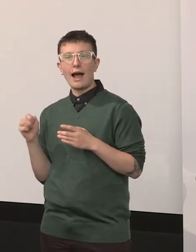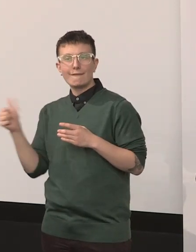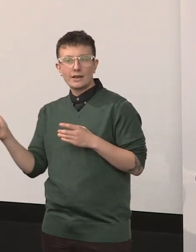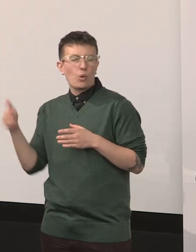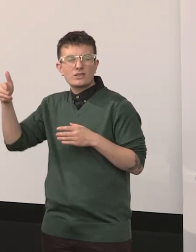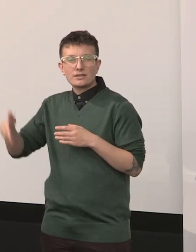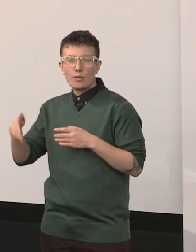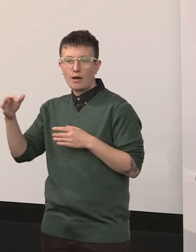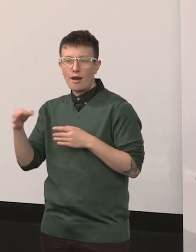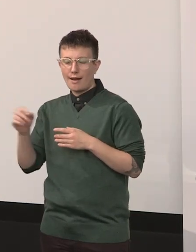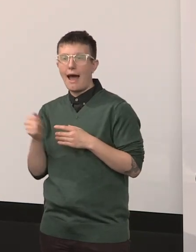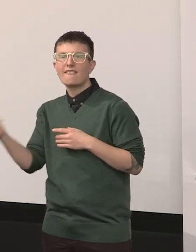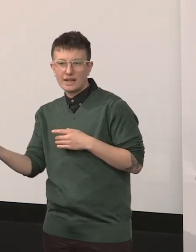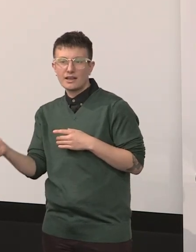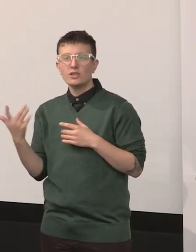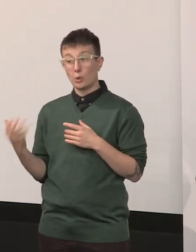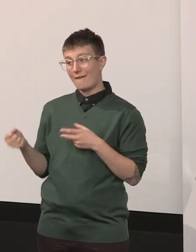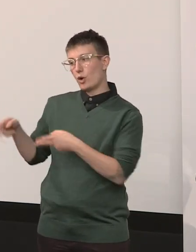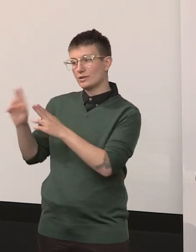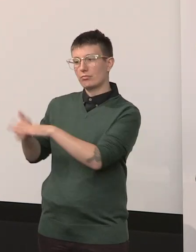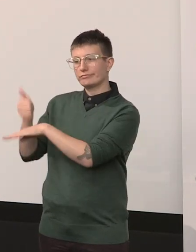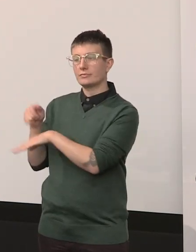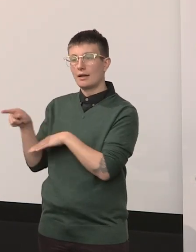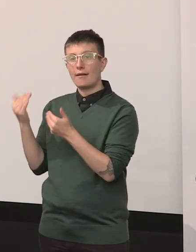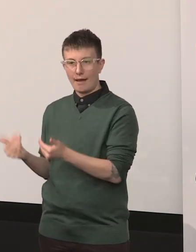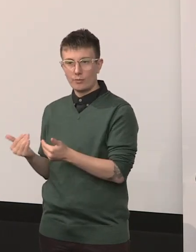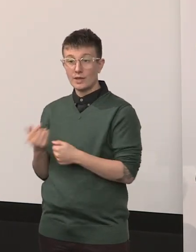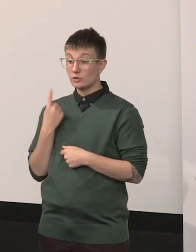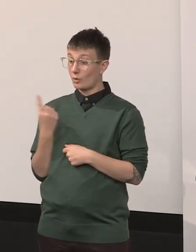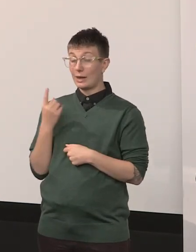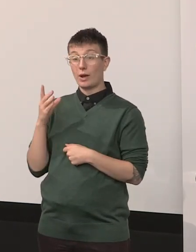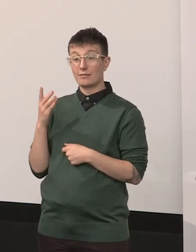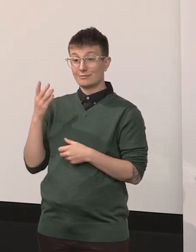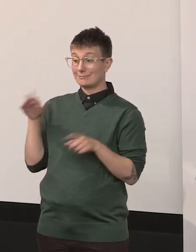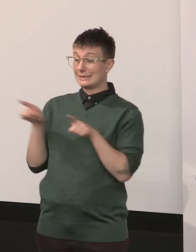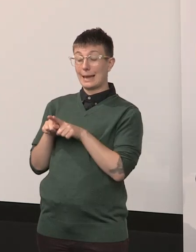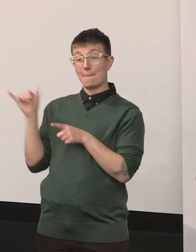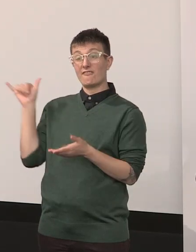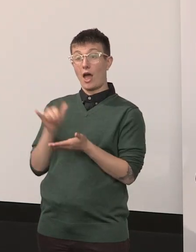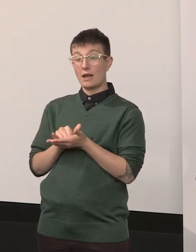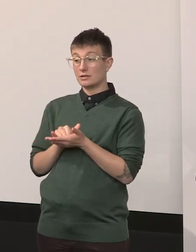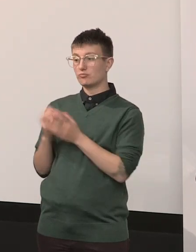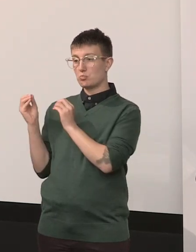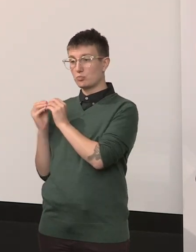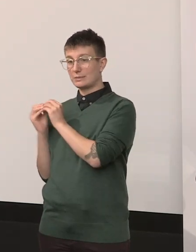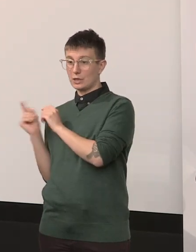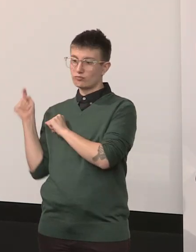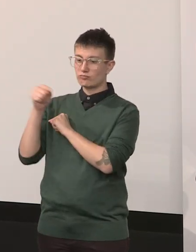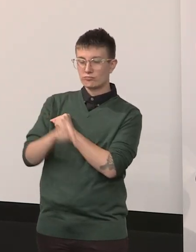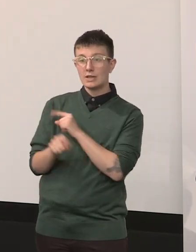compassionate exemption. So, yes, there was a flight down there. Anyone who was on that flight from Brisbane with those women is part of that